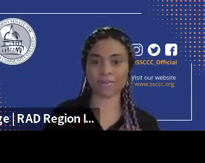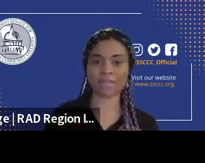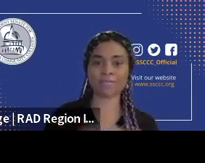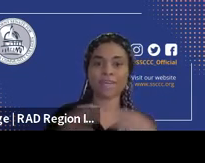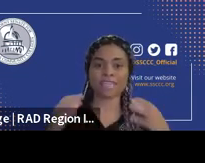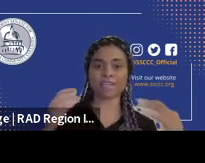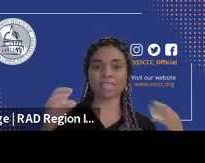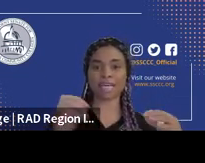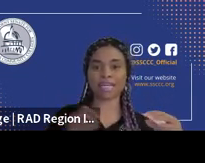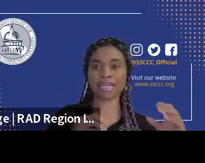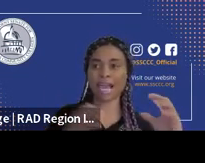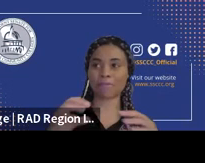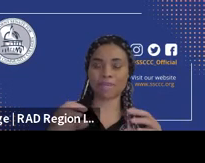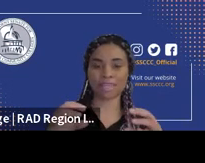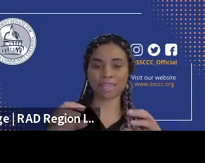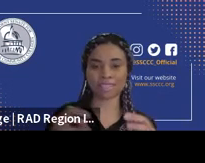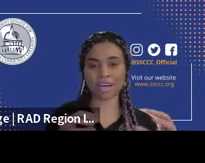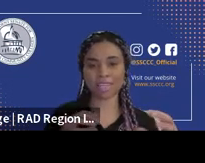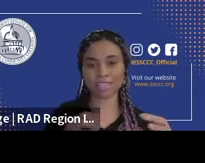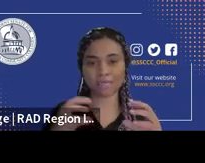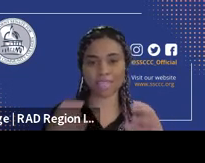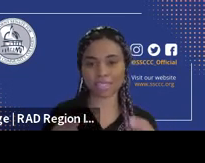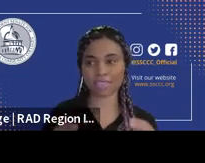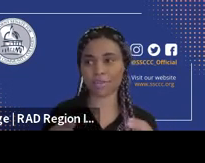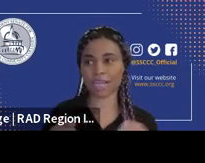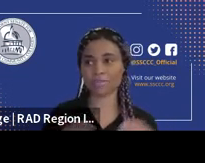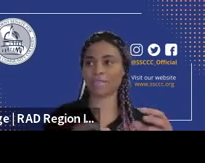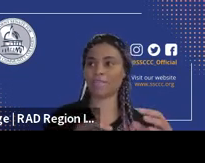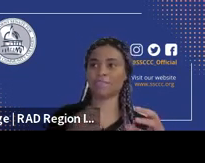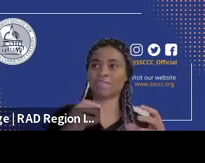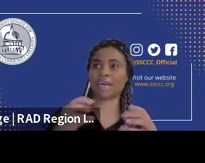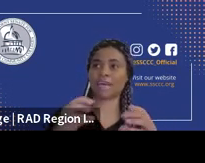Look into that, or if there's a gap that's causing them not to graduate.